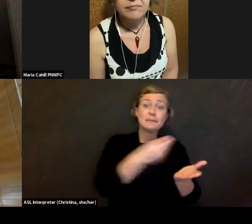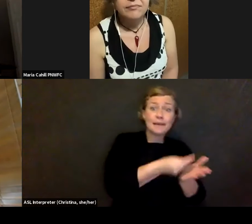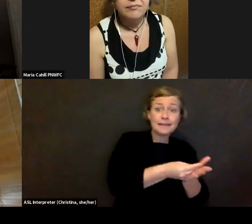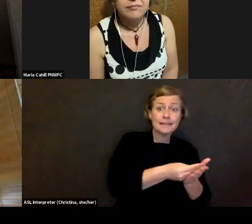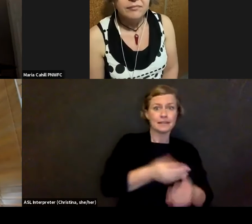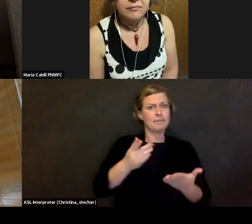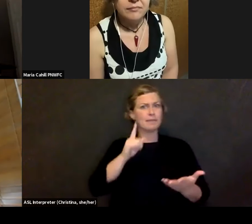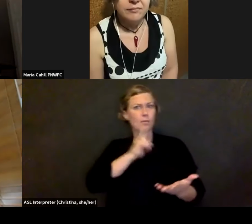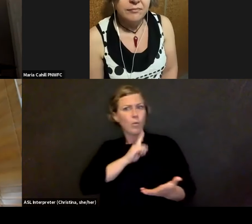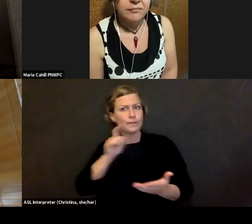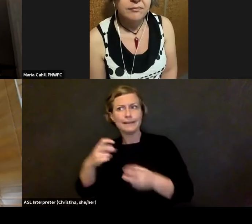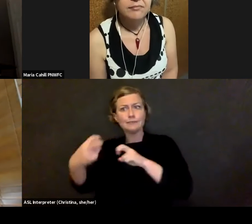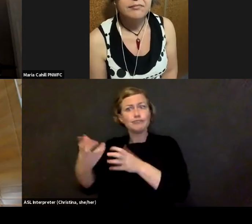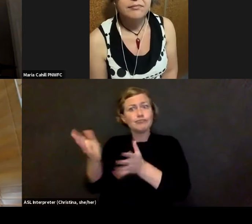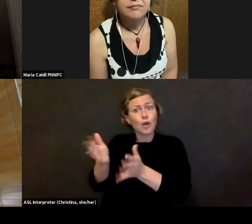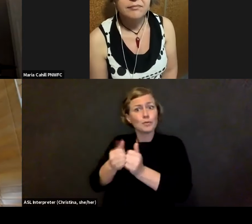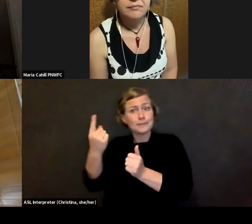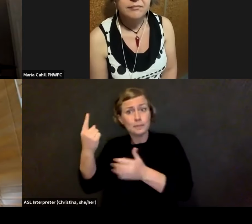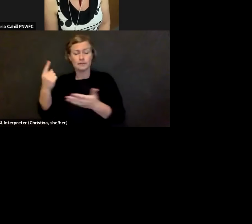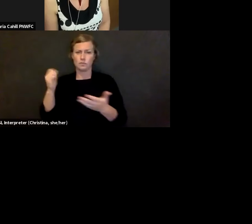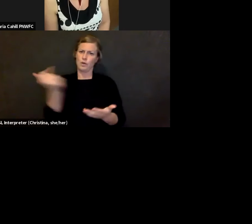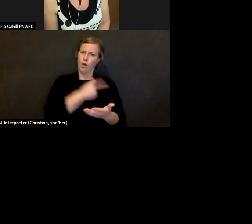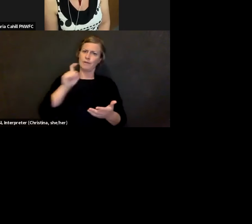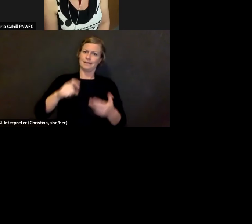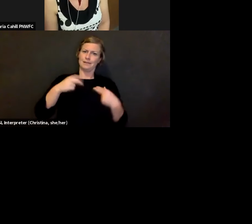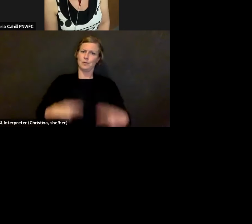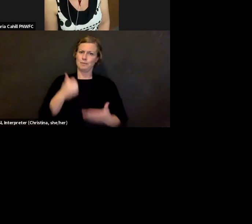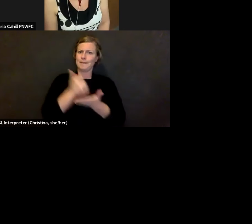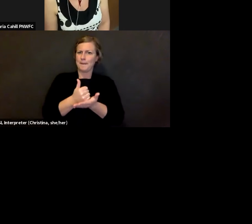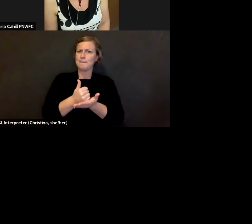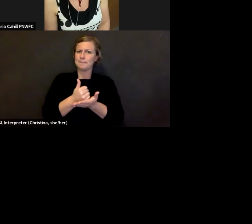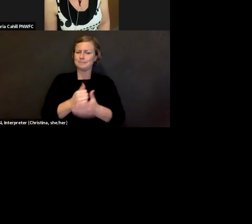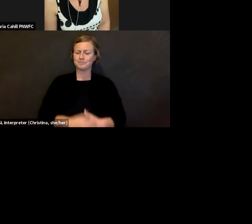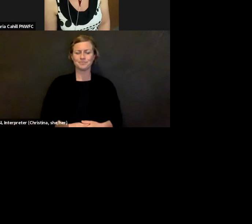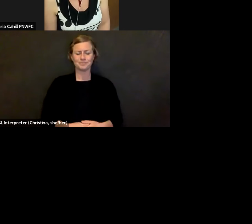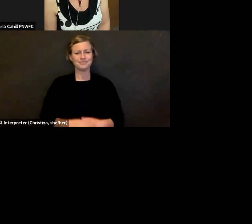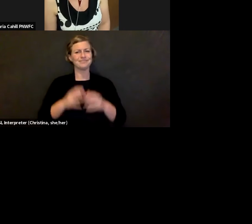end. We all need help in some, way, shape or form, whether it's money or just somebody to talk to sometimes, we